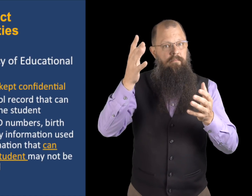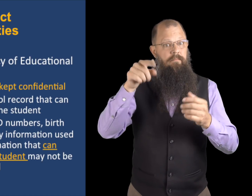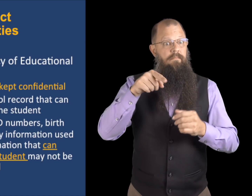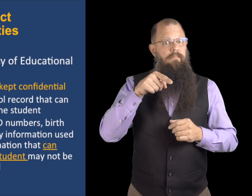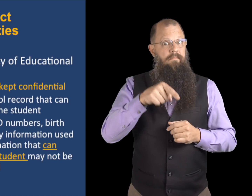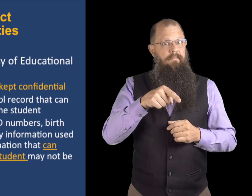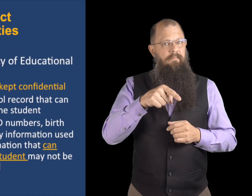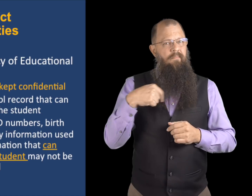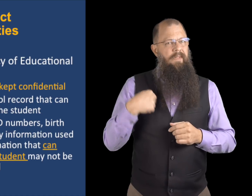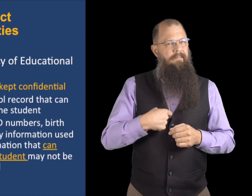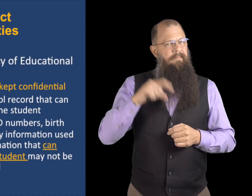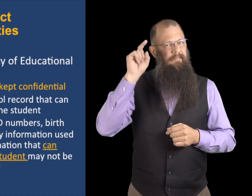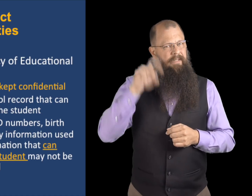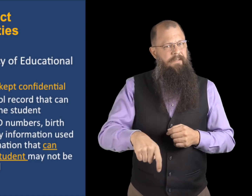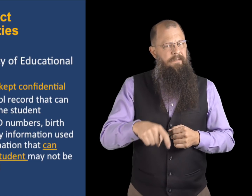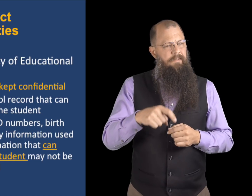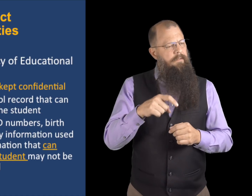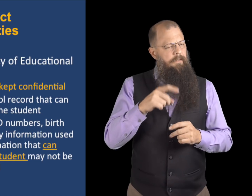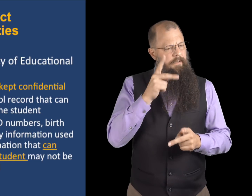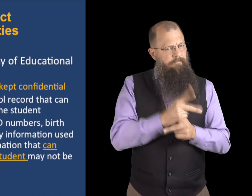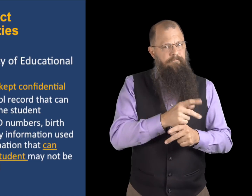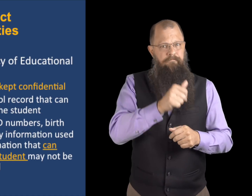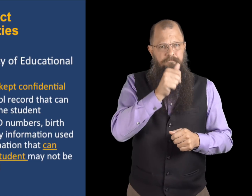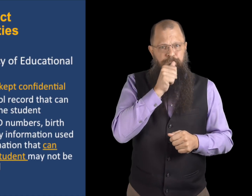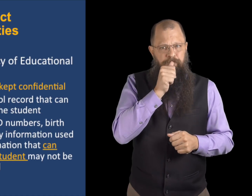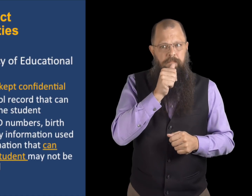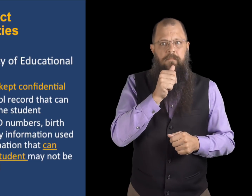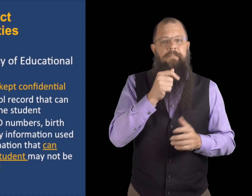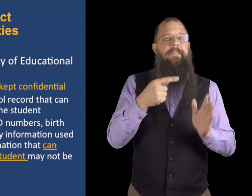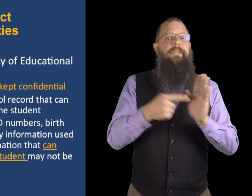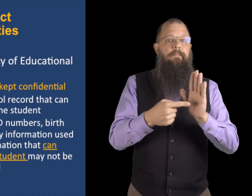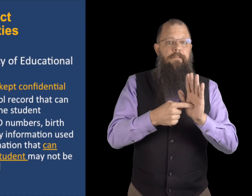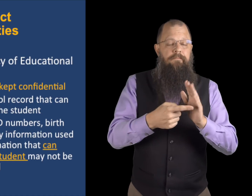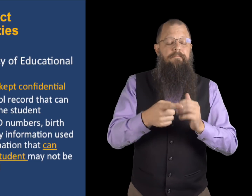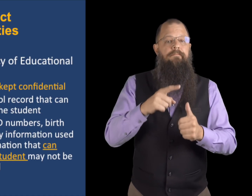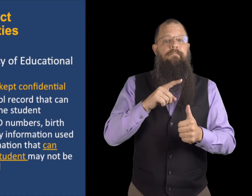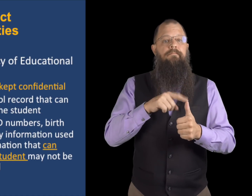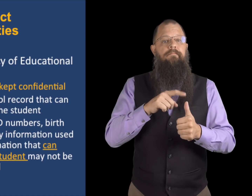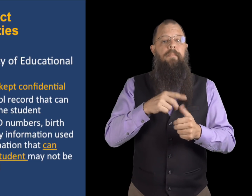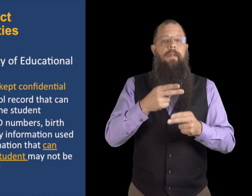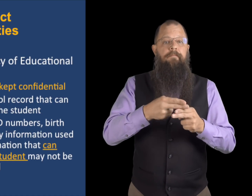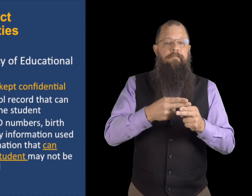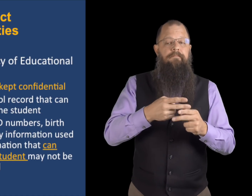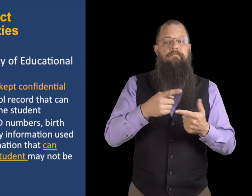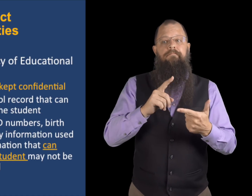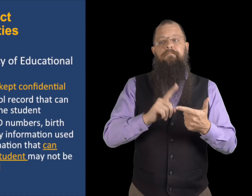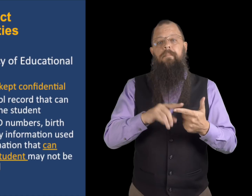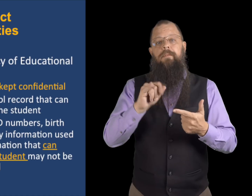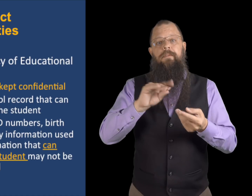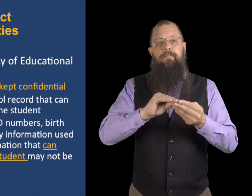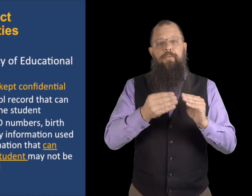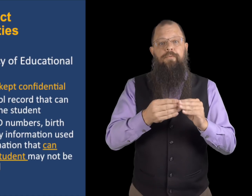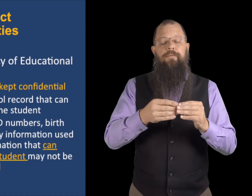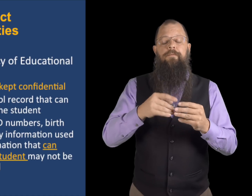Identifiable Information must be kept confidential. Any school record that can